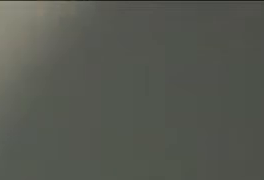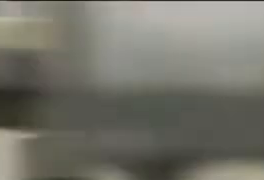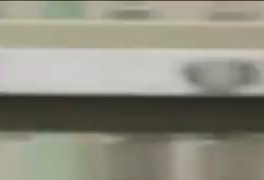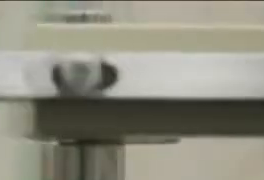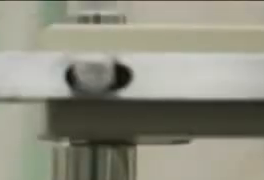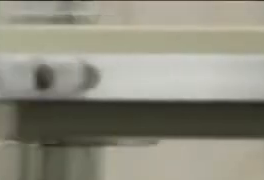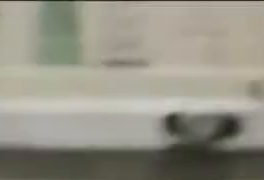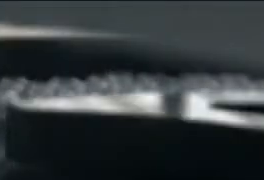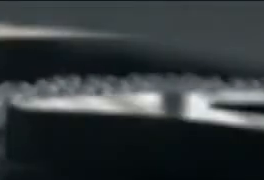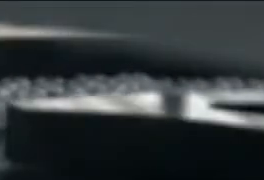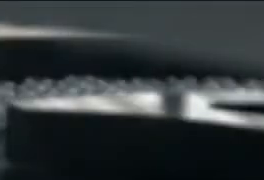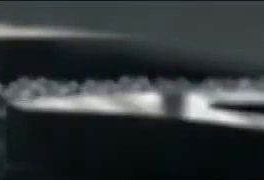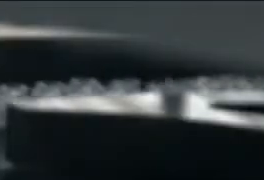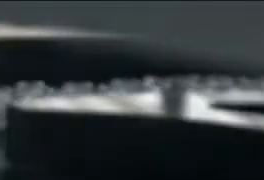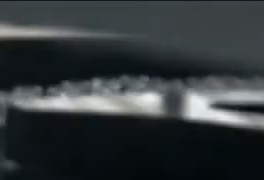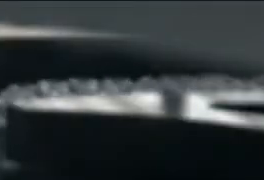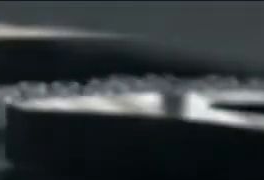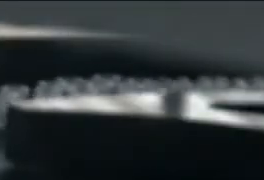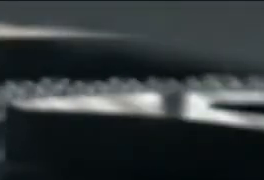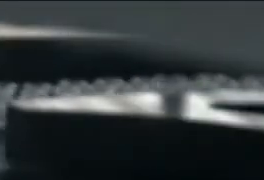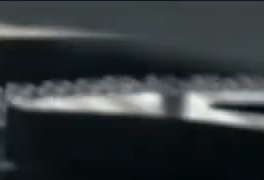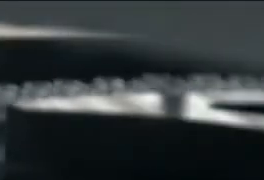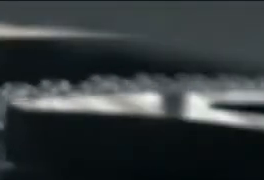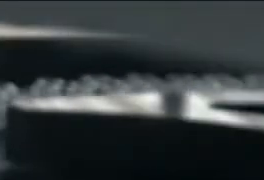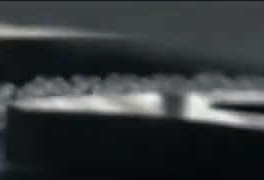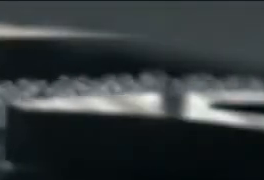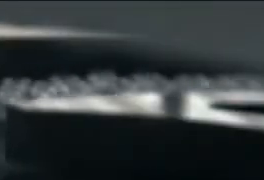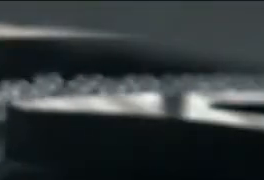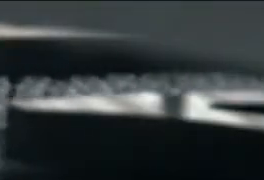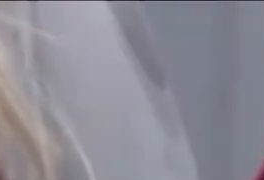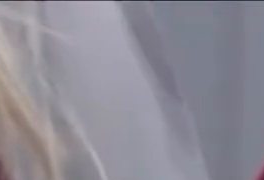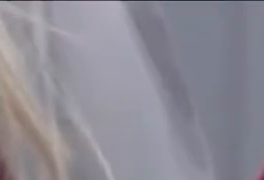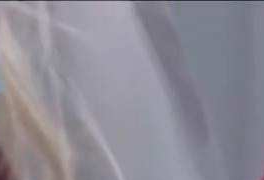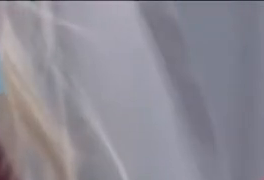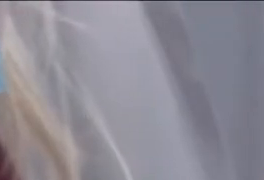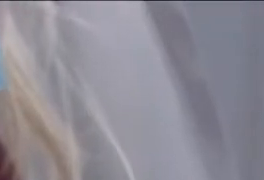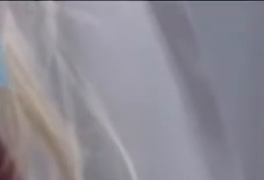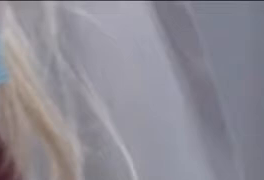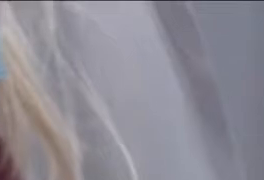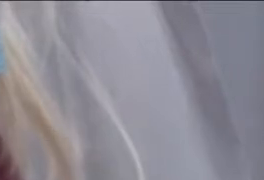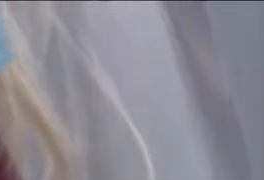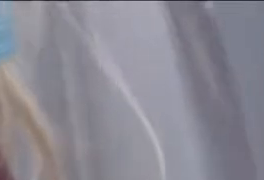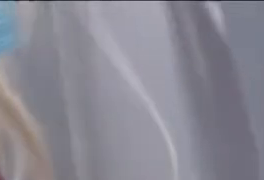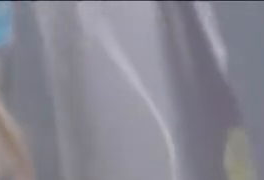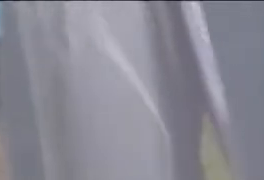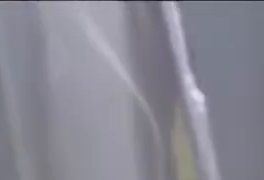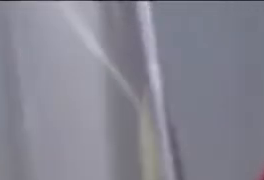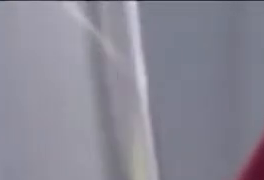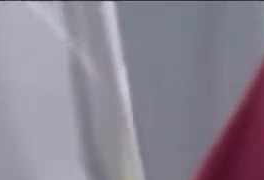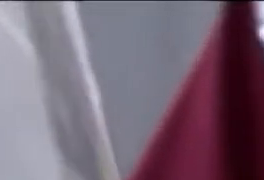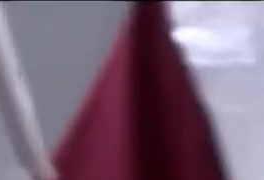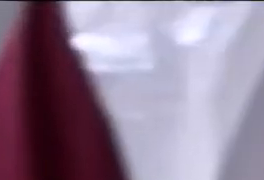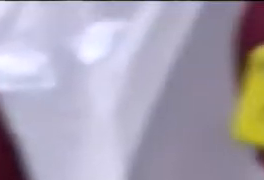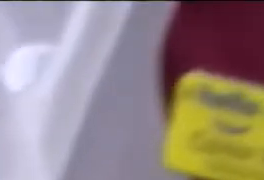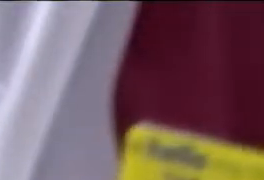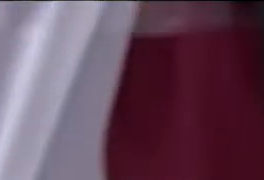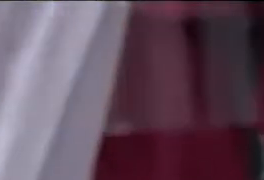related deaths and 64% of hospitalizations this roll out will take time there is no concrete timeline since the